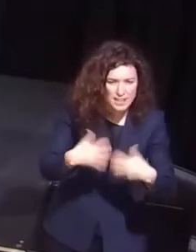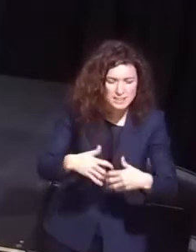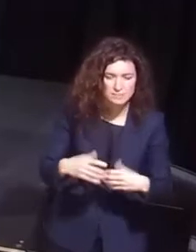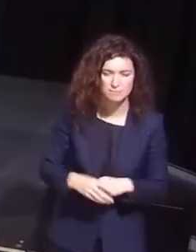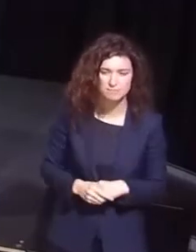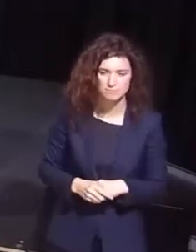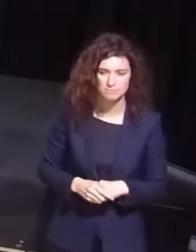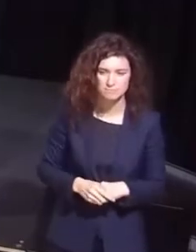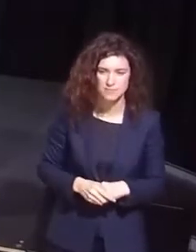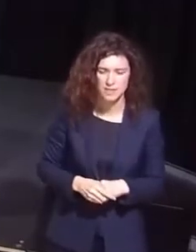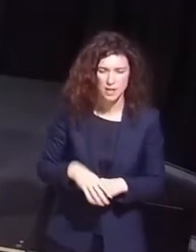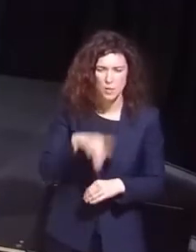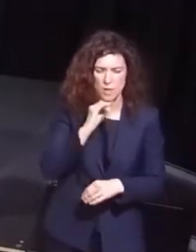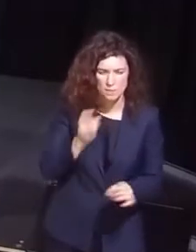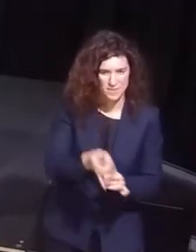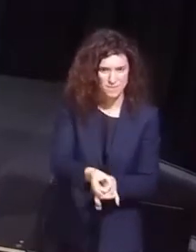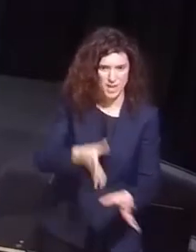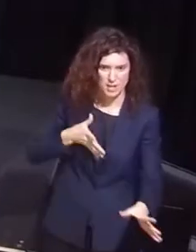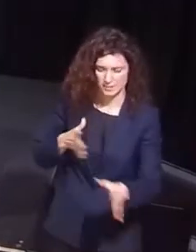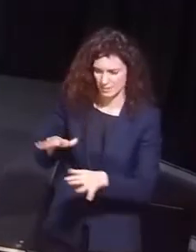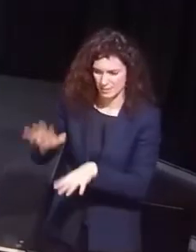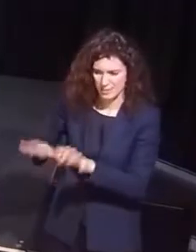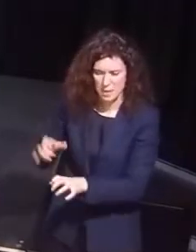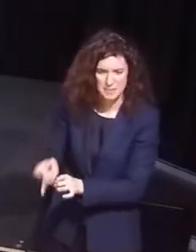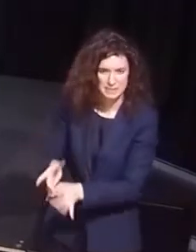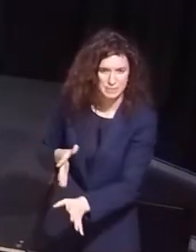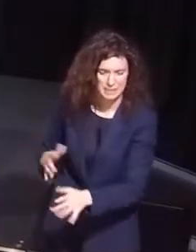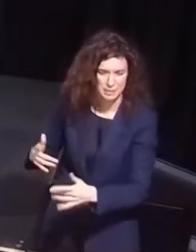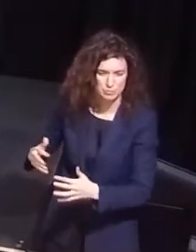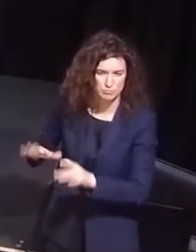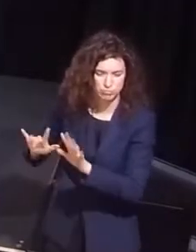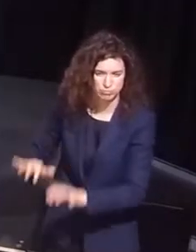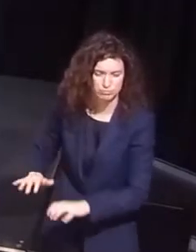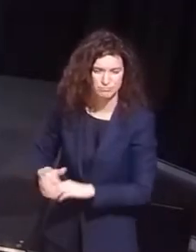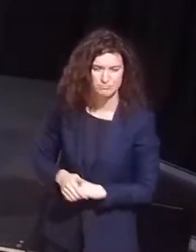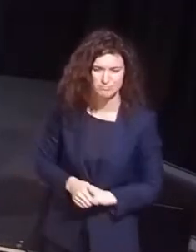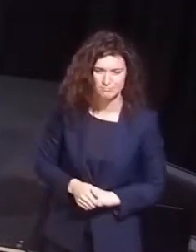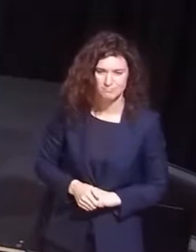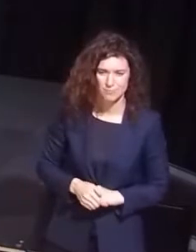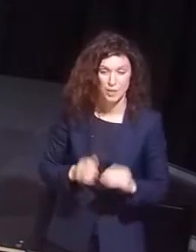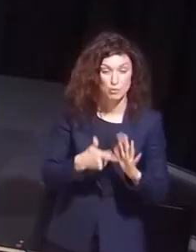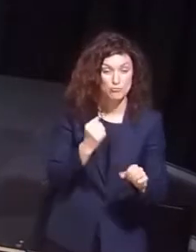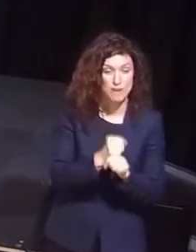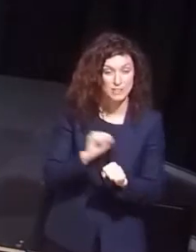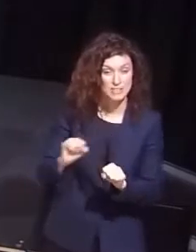enabling much faster typing speeds for some. Throughout, Reg and his team travelled the world